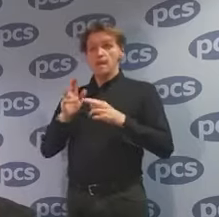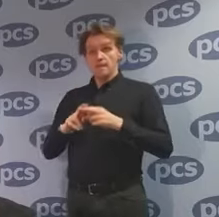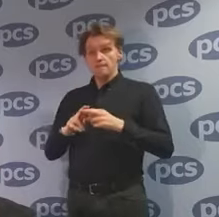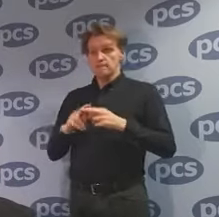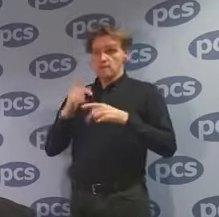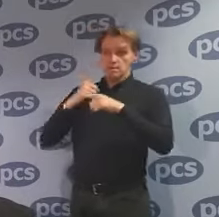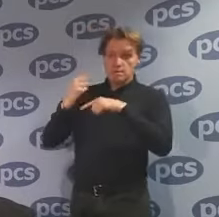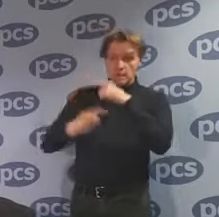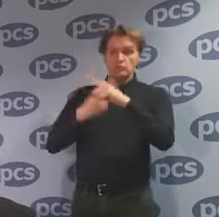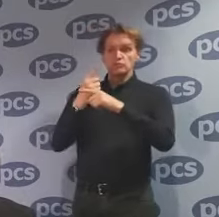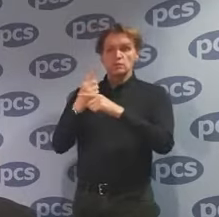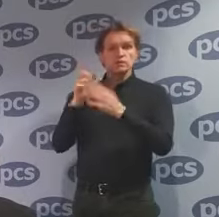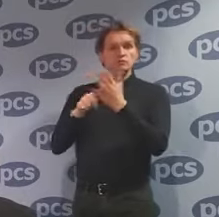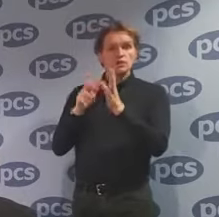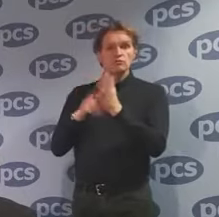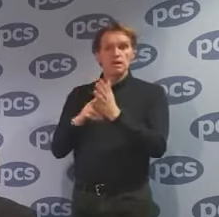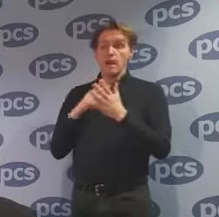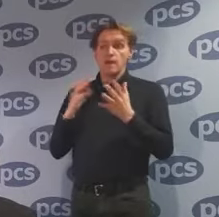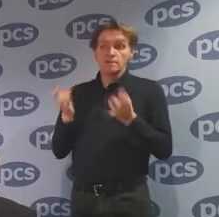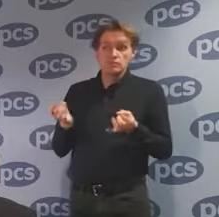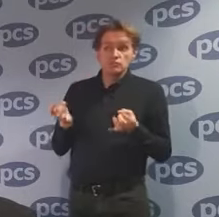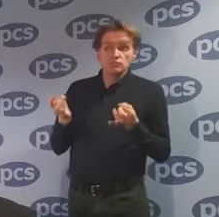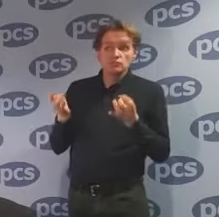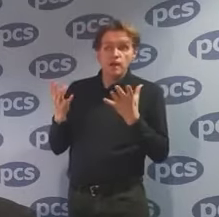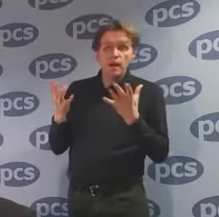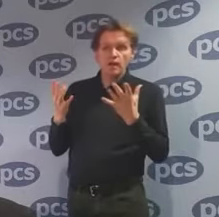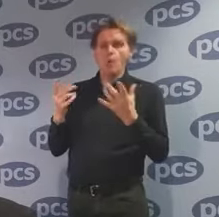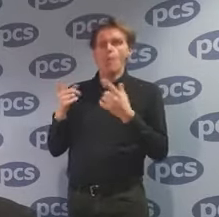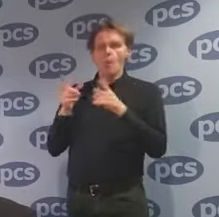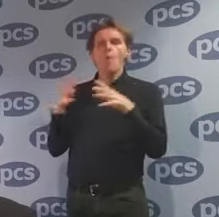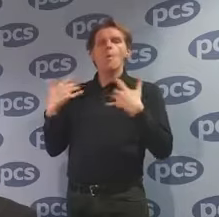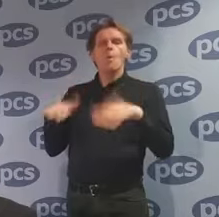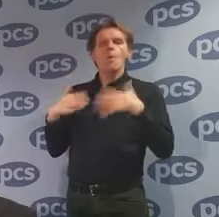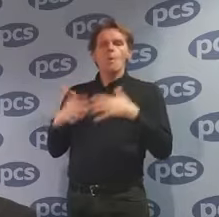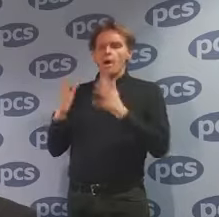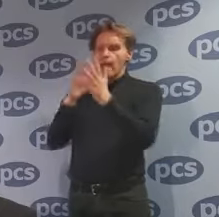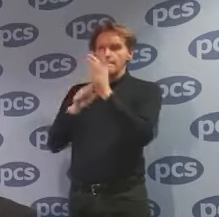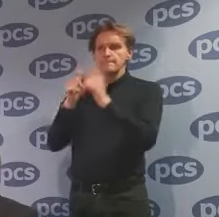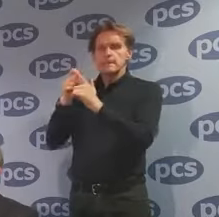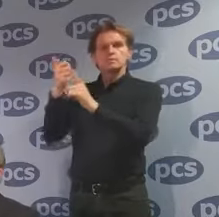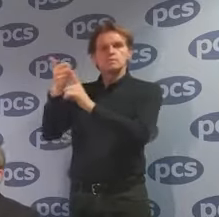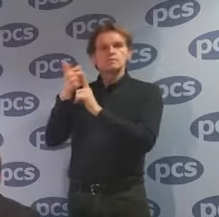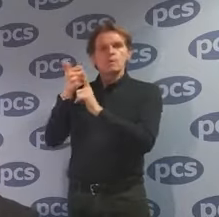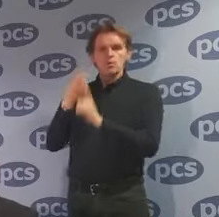year we'll get large levels of political support from Labour, from Plaid Cymru,